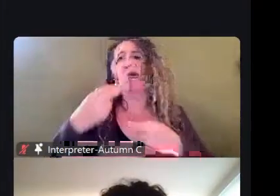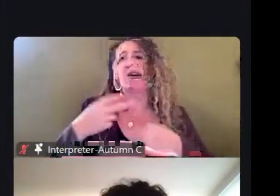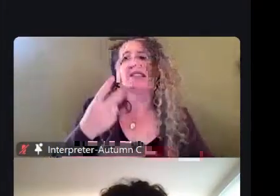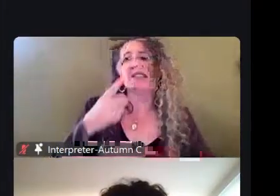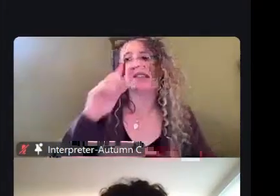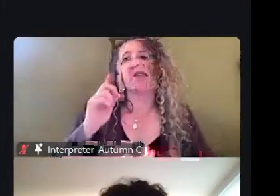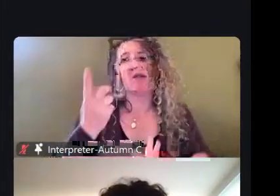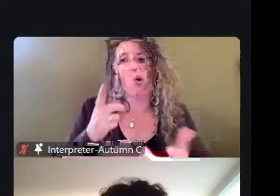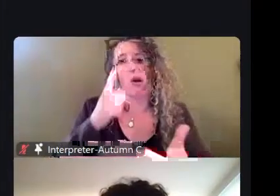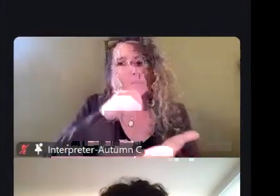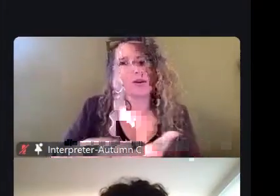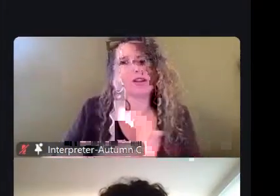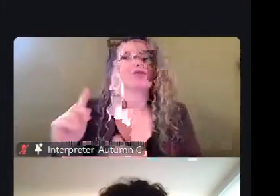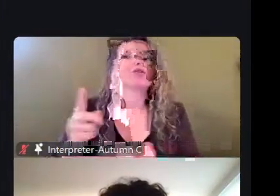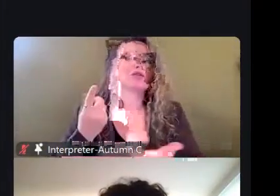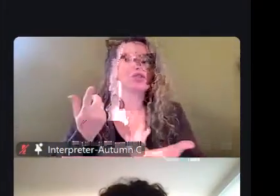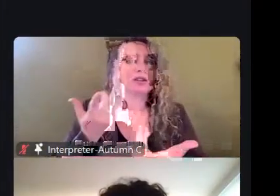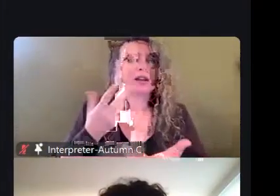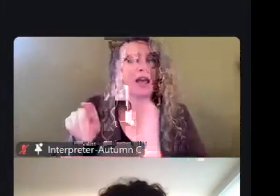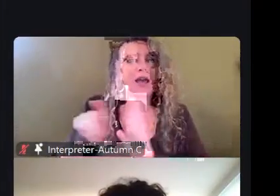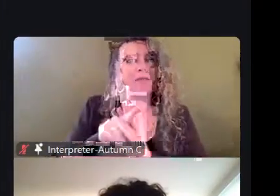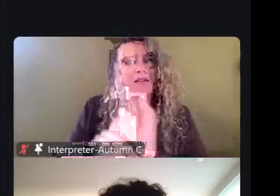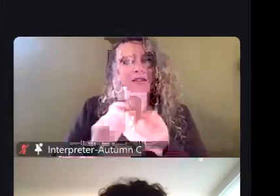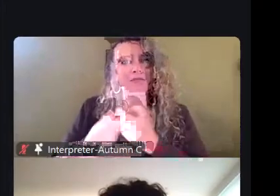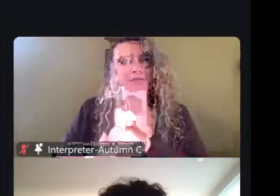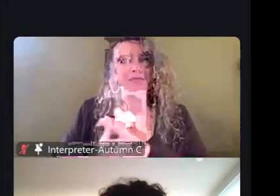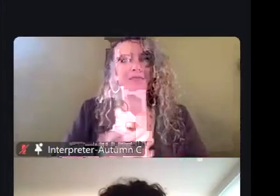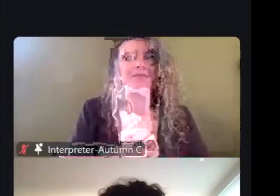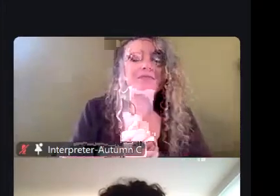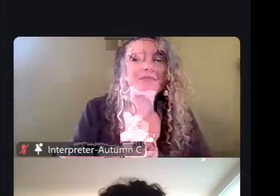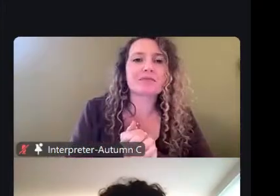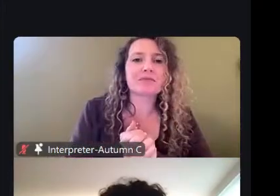about diabetes prevalence. As you all know,